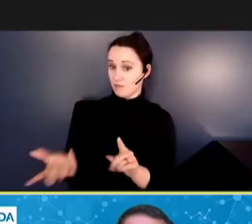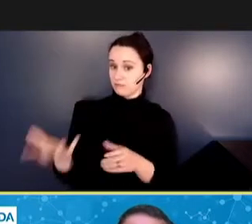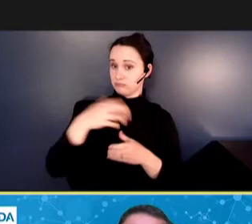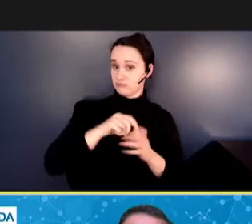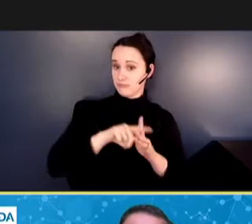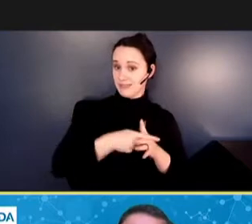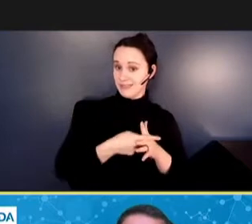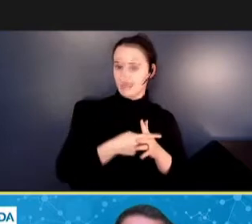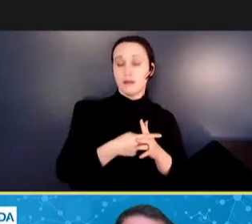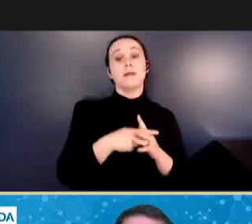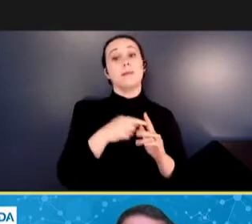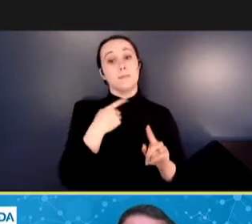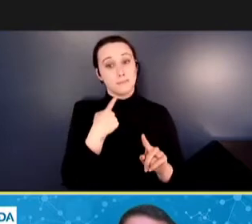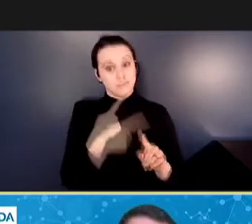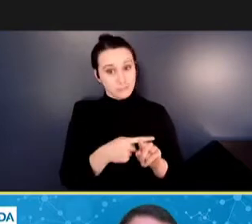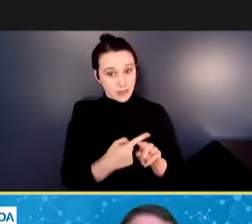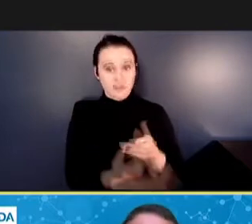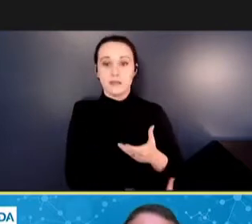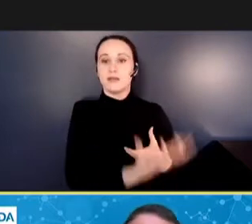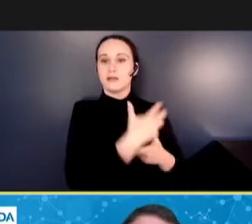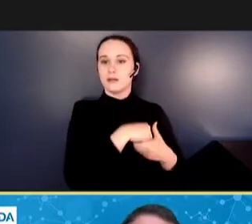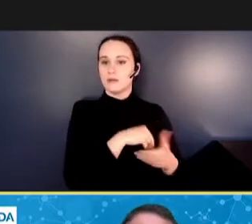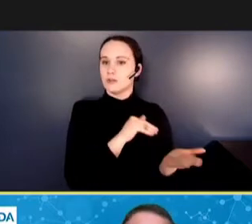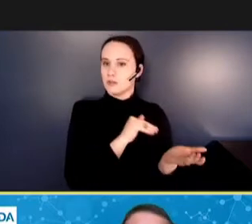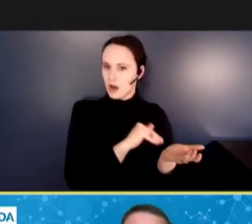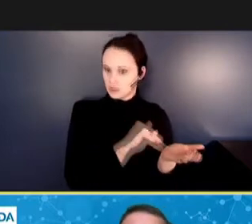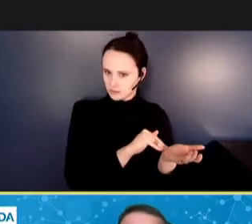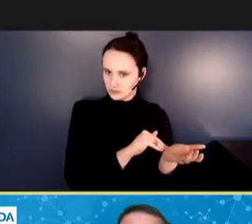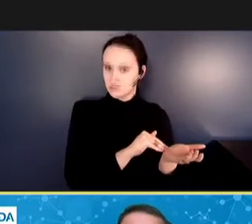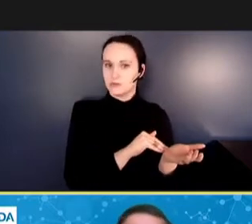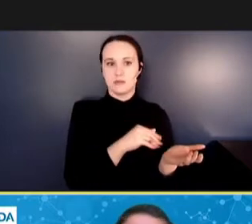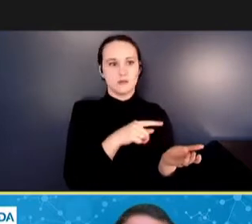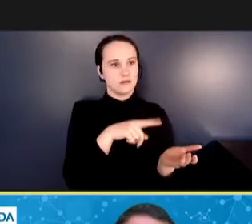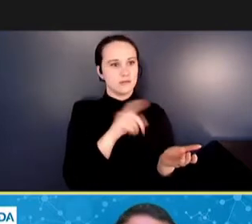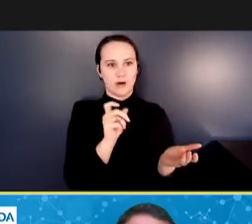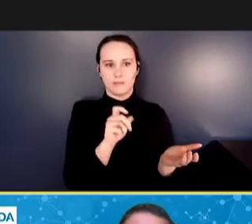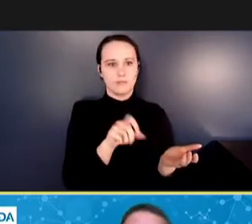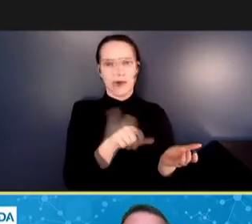But we should be including clinicians, pharmacologists, other impacted parties,